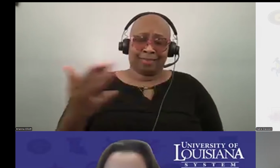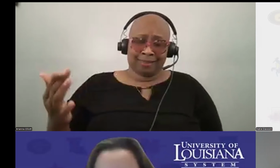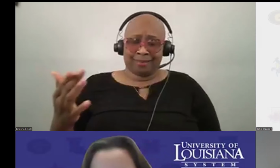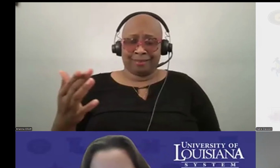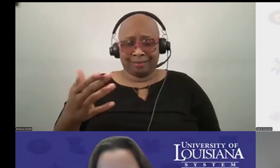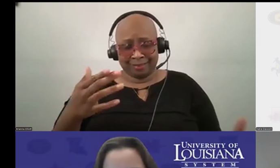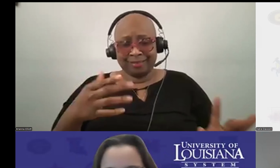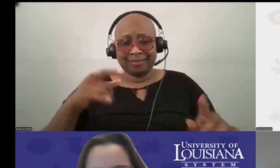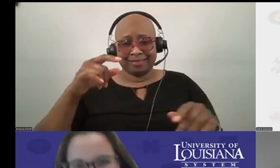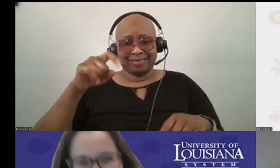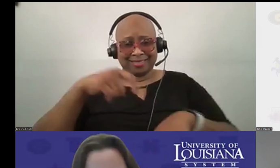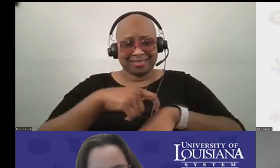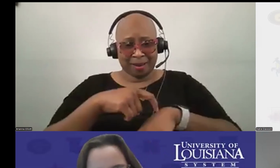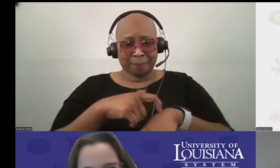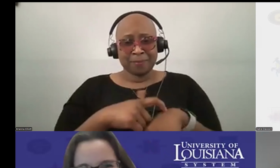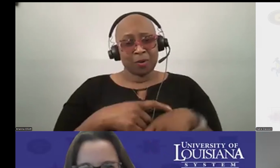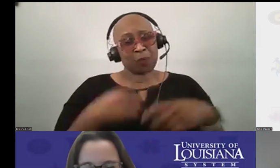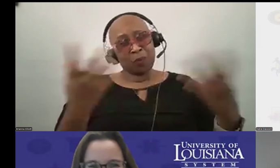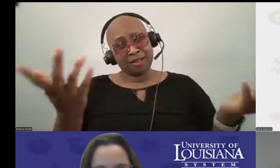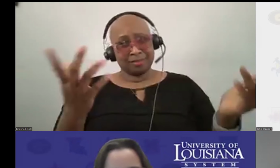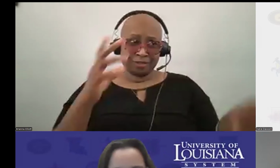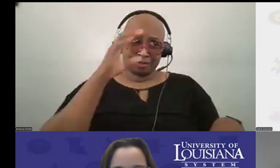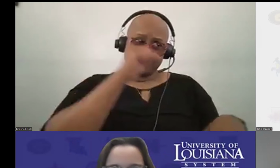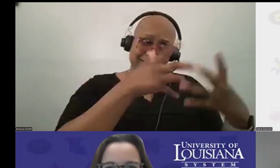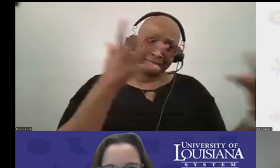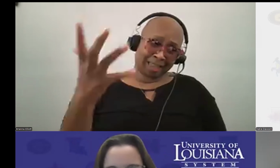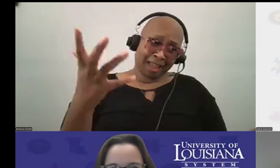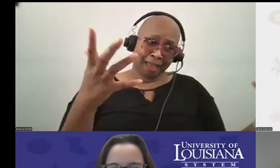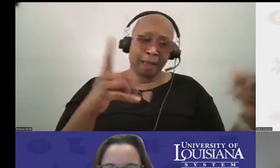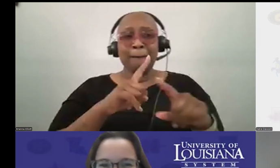late. You missed a lot but not necessarily about media and captioning. That's going to be our